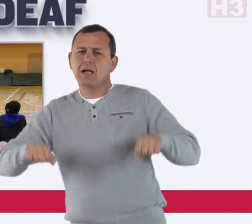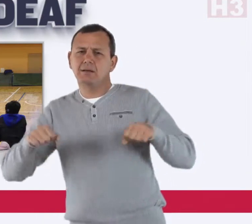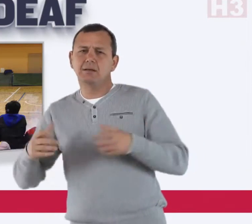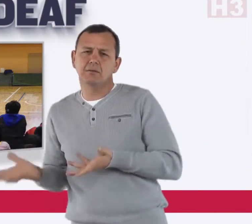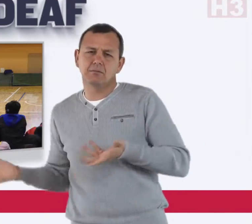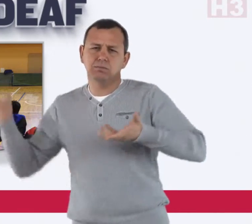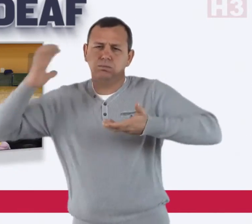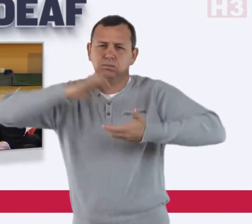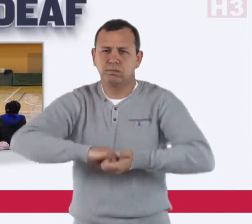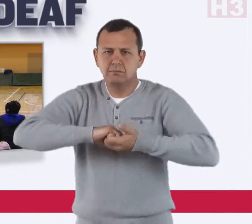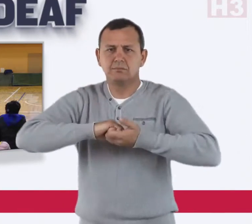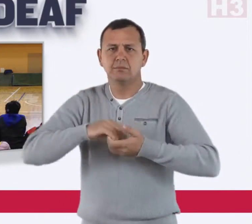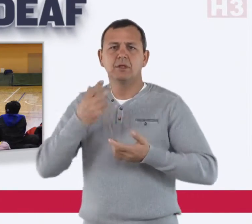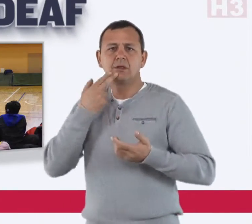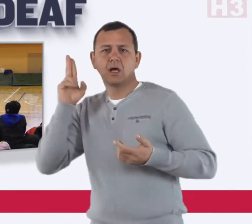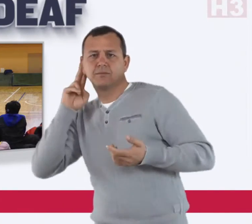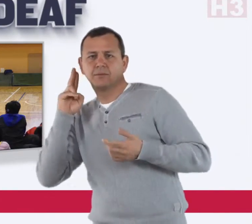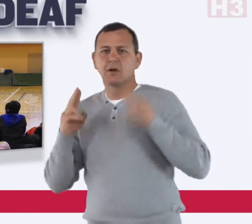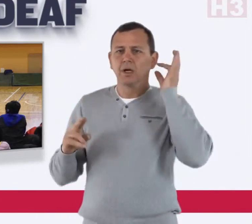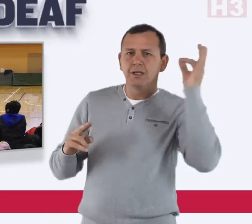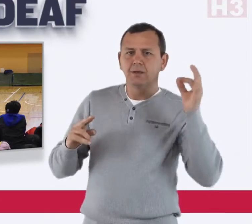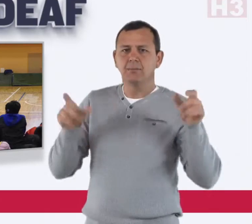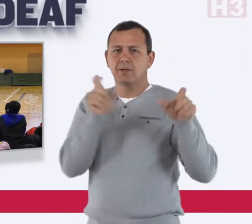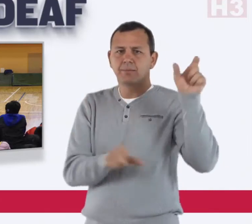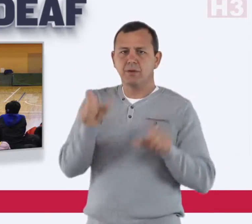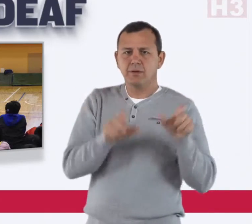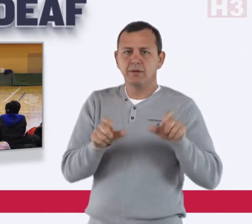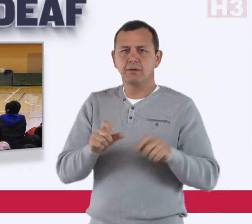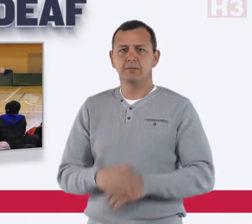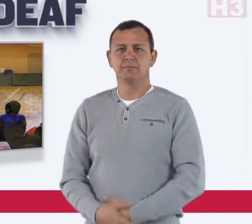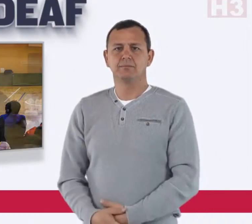a bridge between deaf and hearing people.